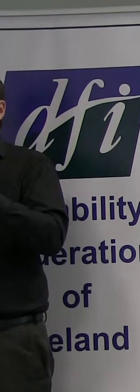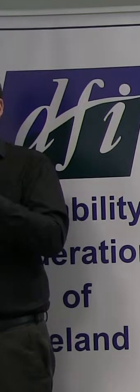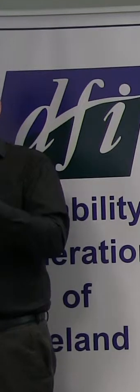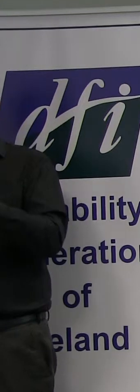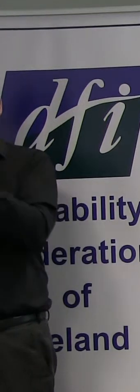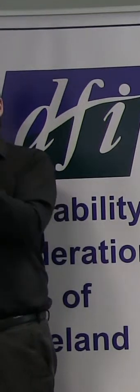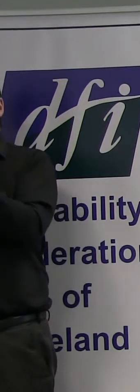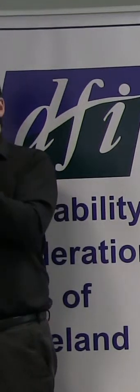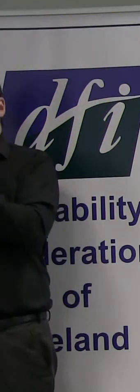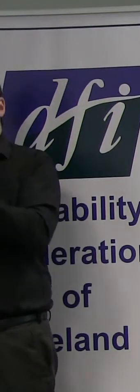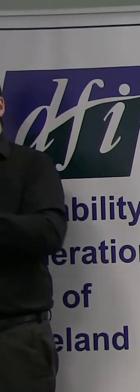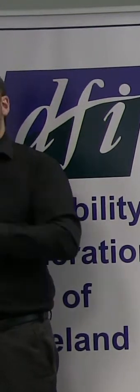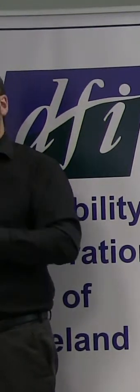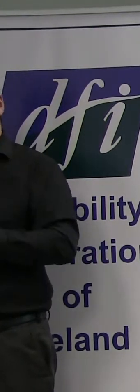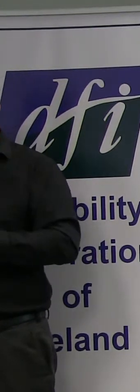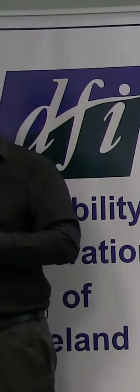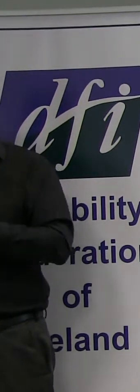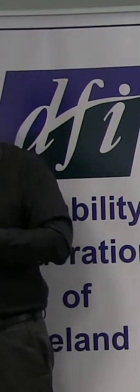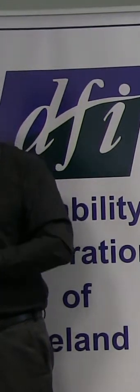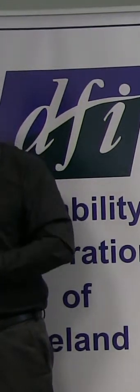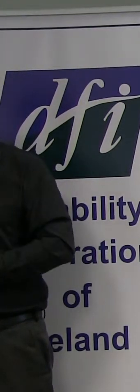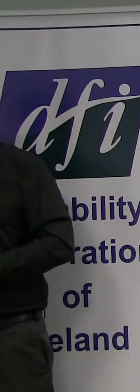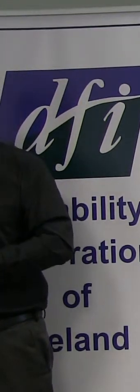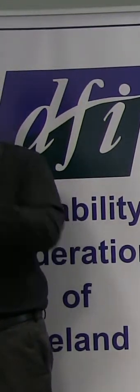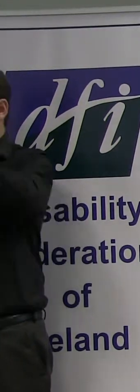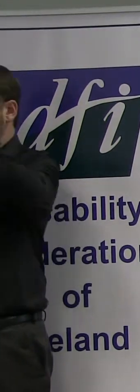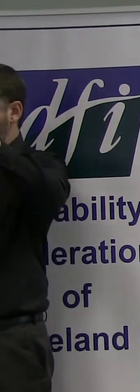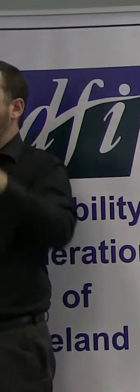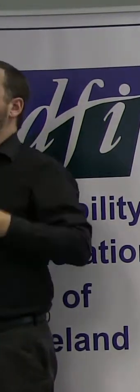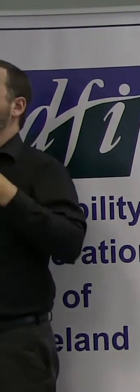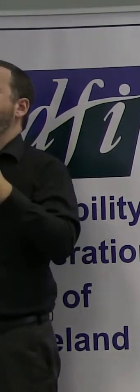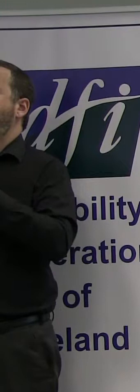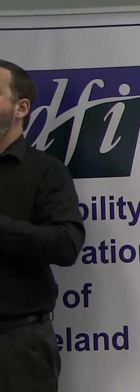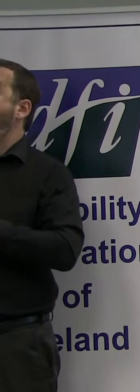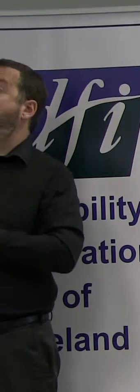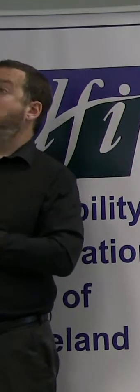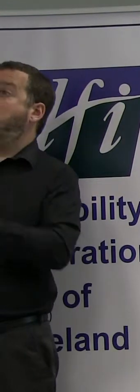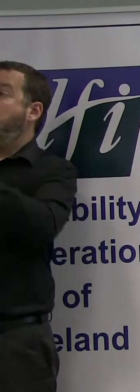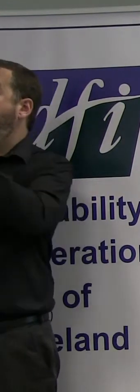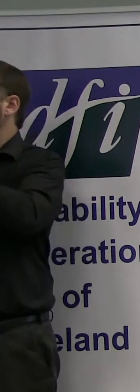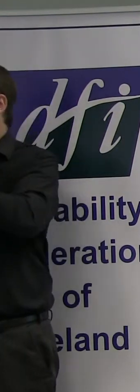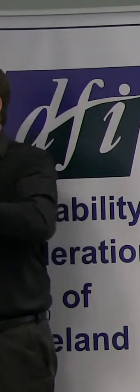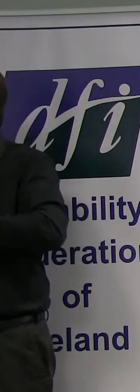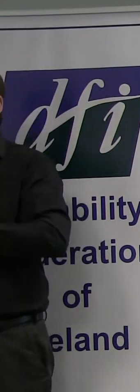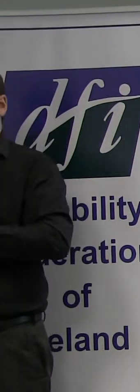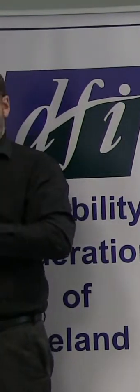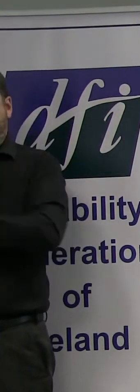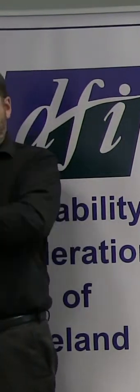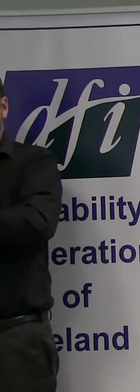Ireland lots of them and credits to health and it's a charity shop now I'm fairly confident we've nailed up and even in the first year because the